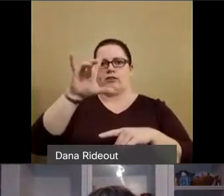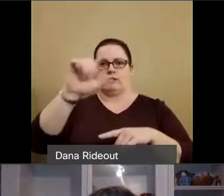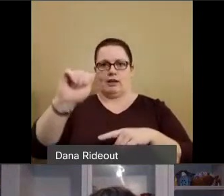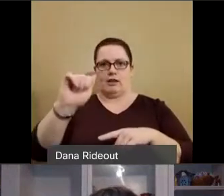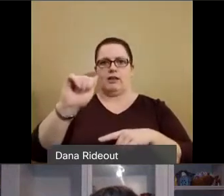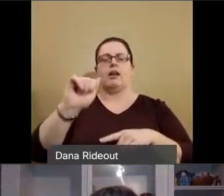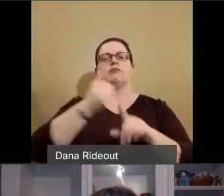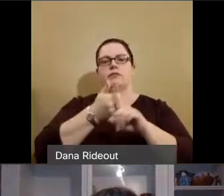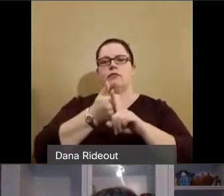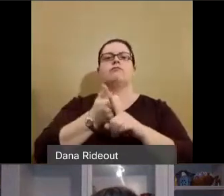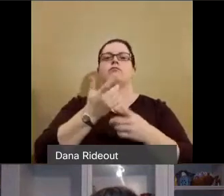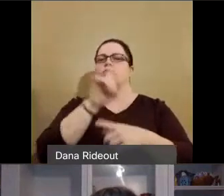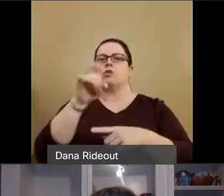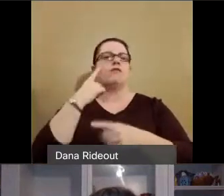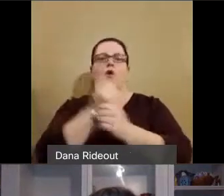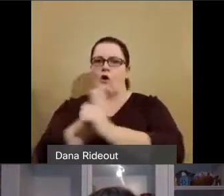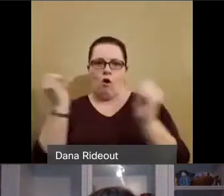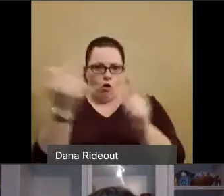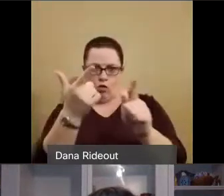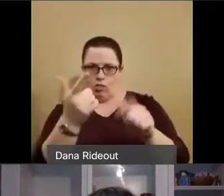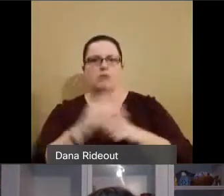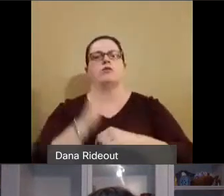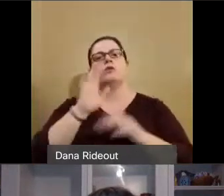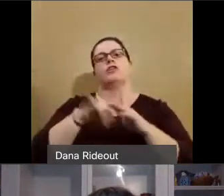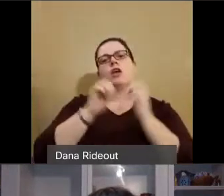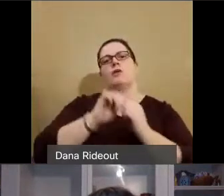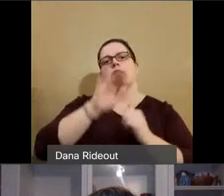So, we can just start with you, Ashley since you're here.